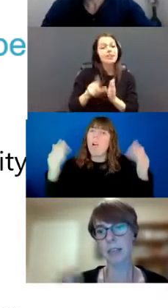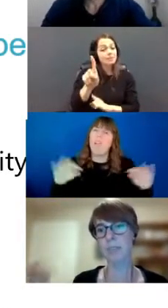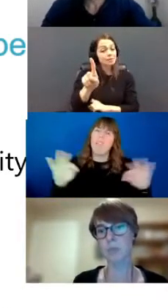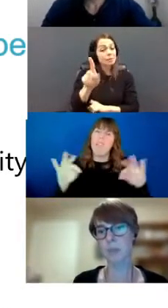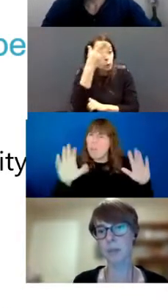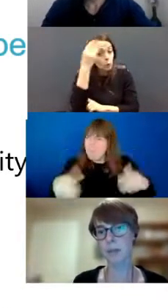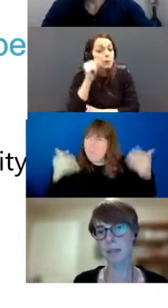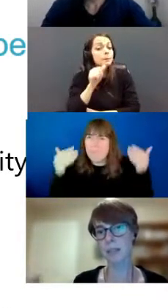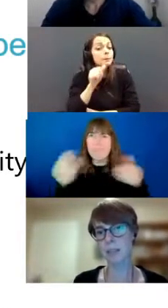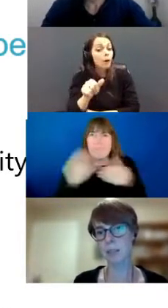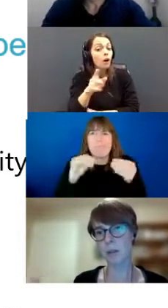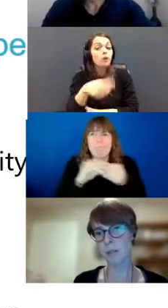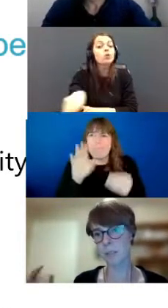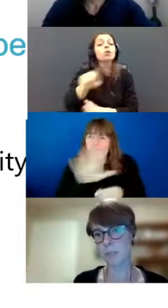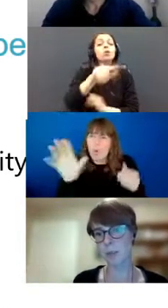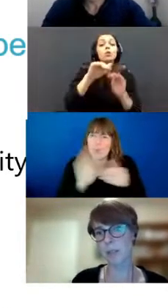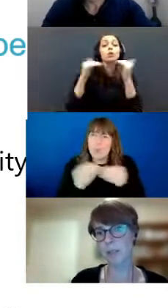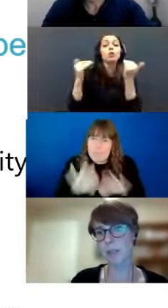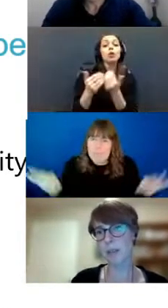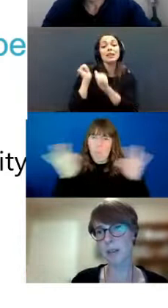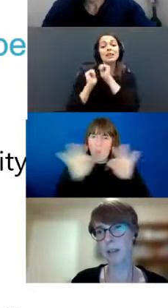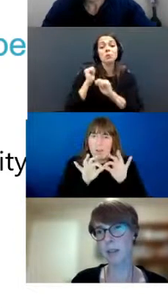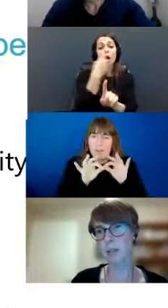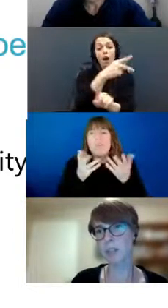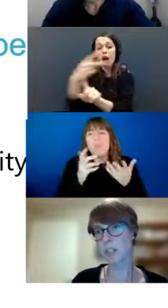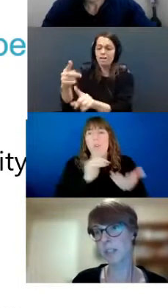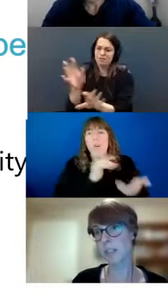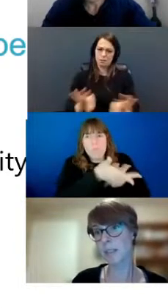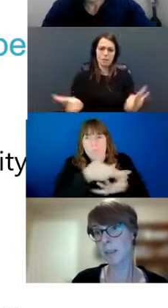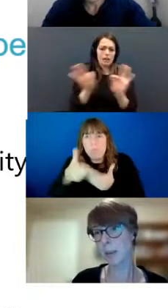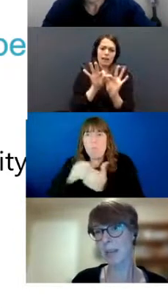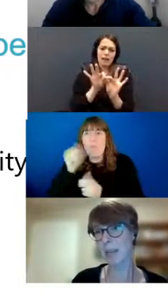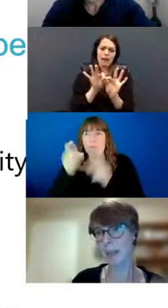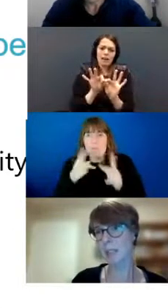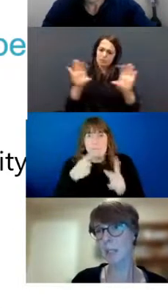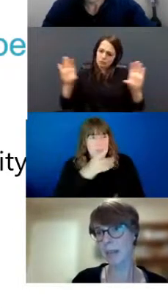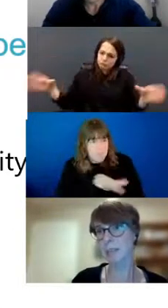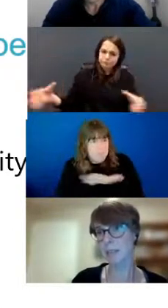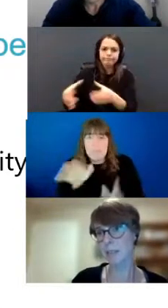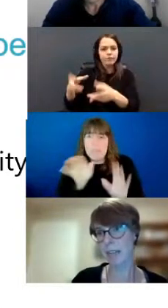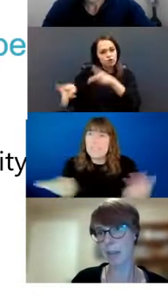with people and let them know that this is part of the conversation and that we expect this to happen